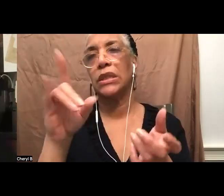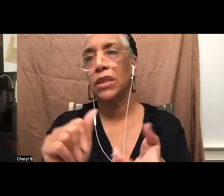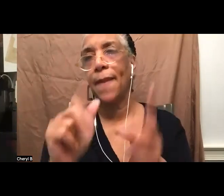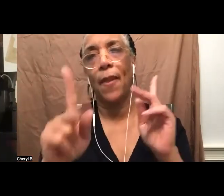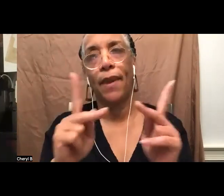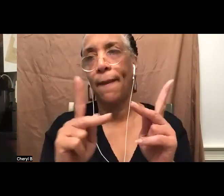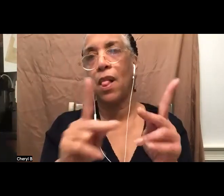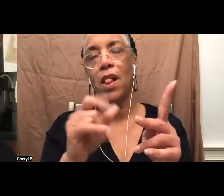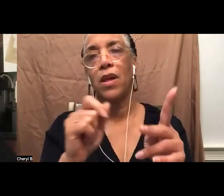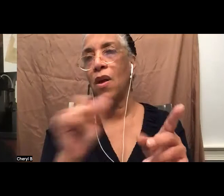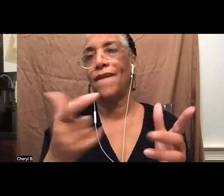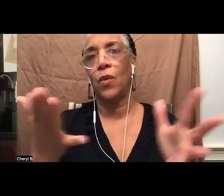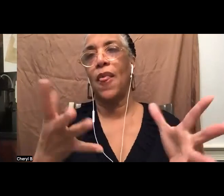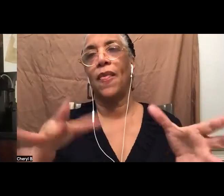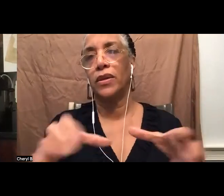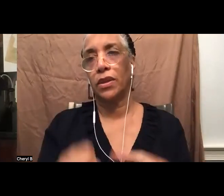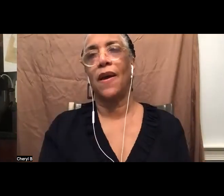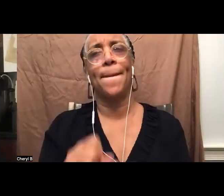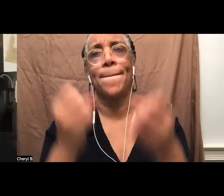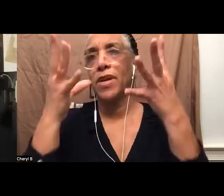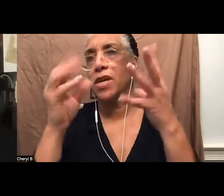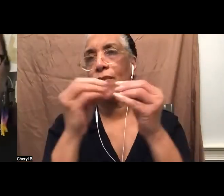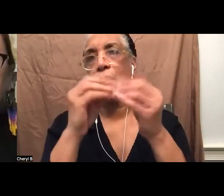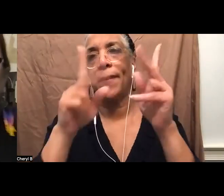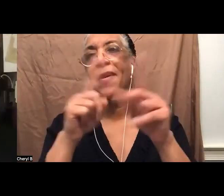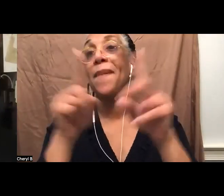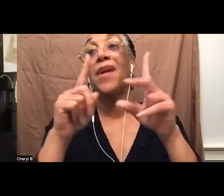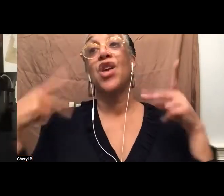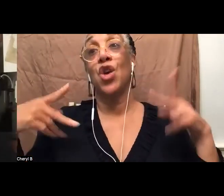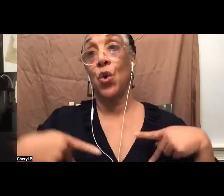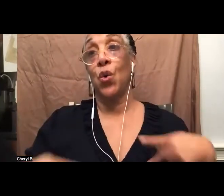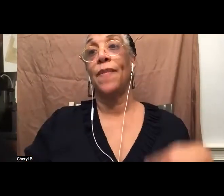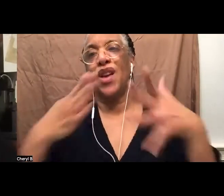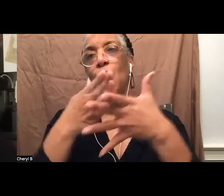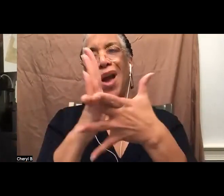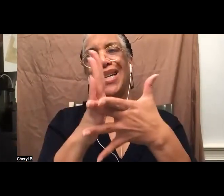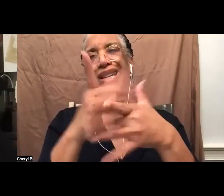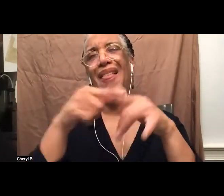people. In terms of human rights though, I think one of the most egregious marginalizations that I saw